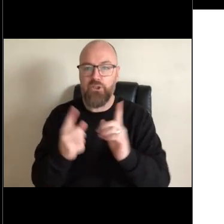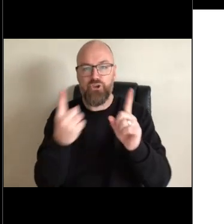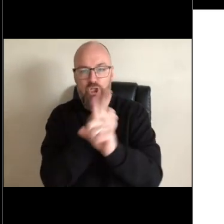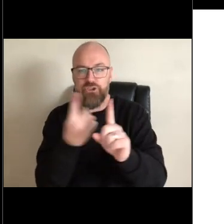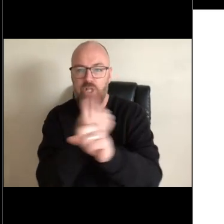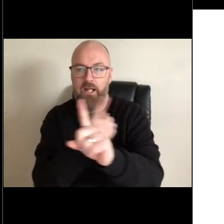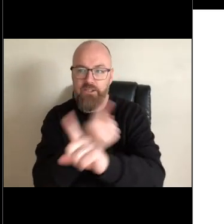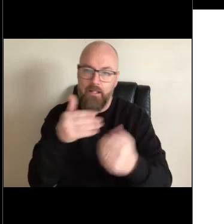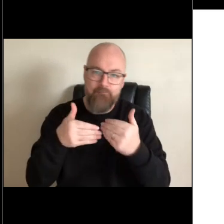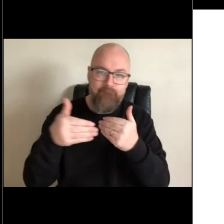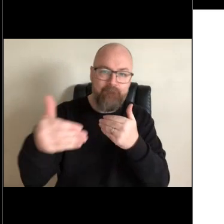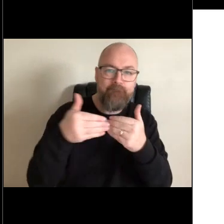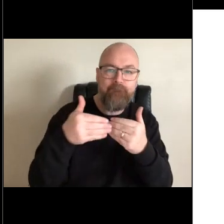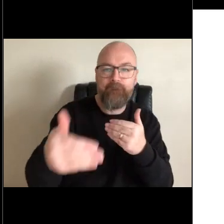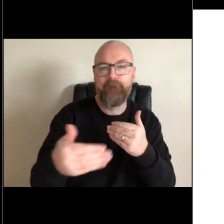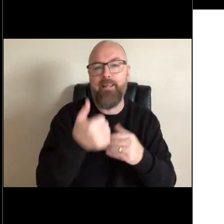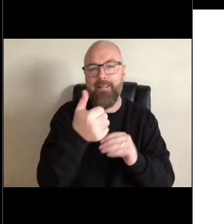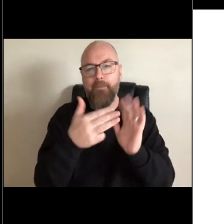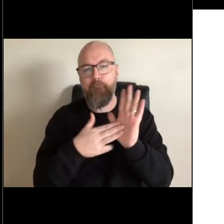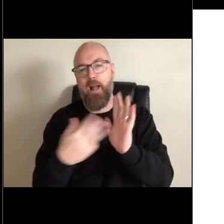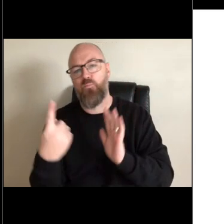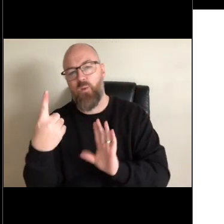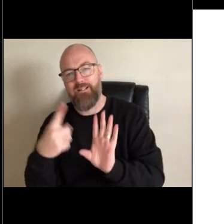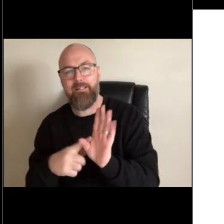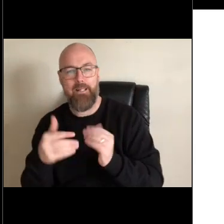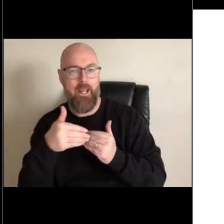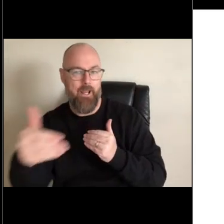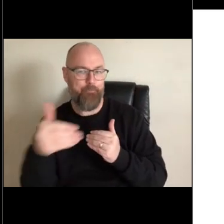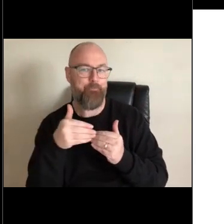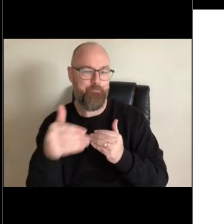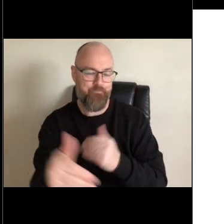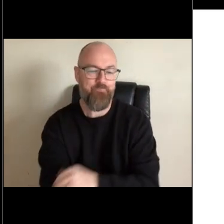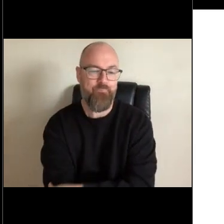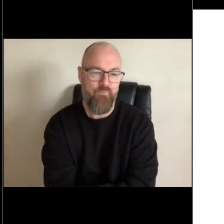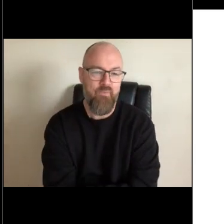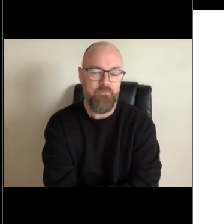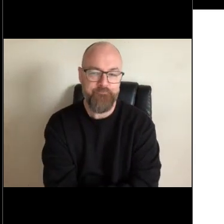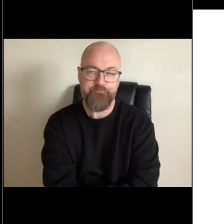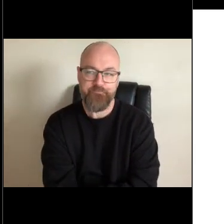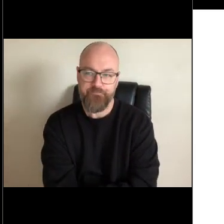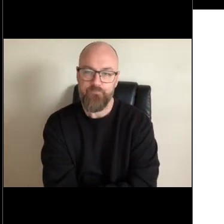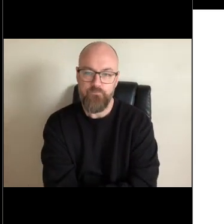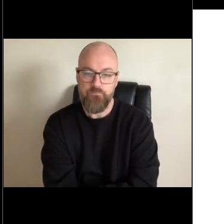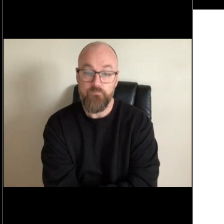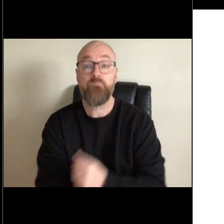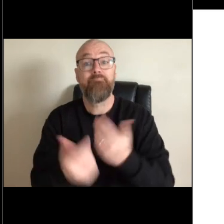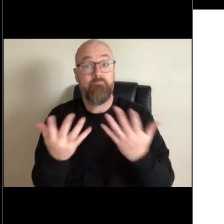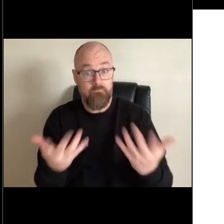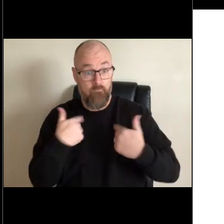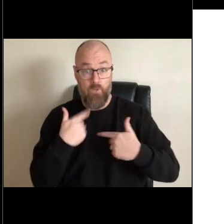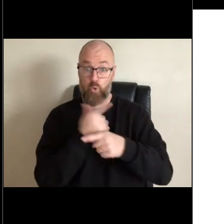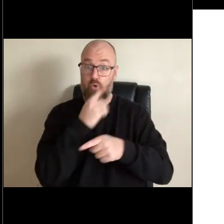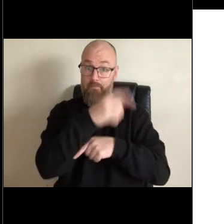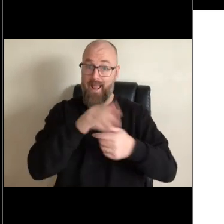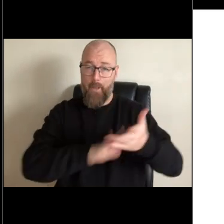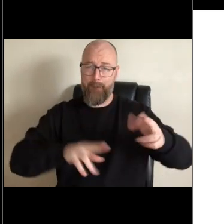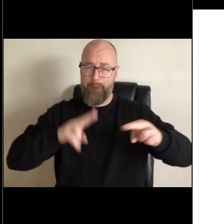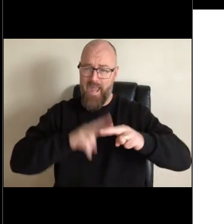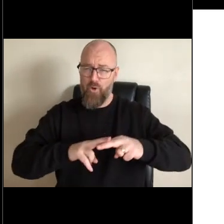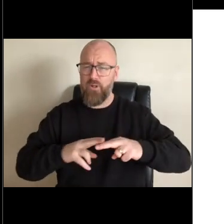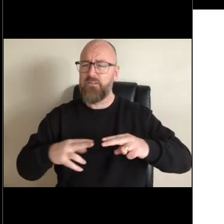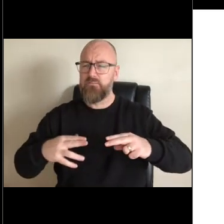months so when we're talking about the parenting framework and parental responsibility um the